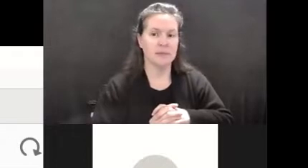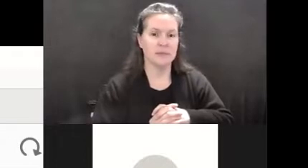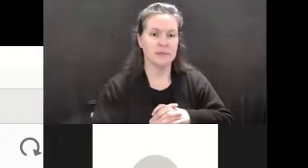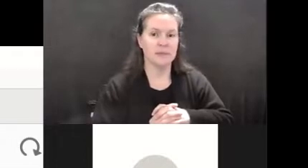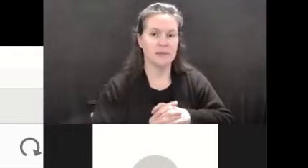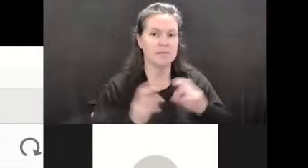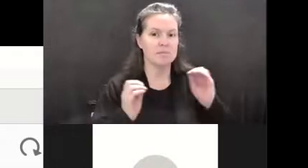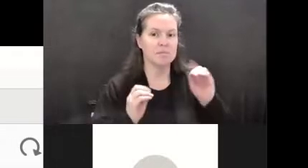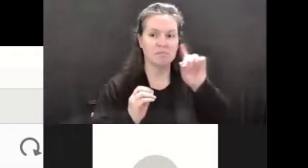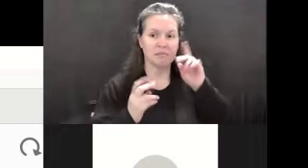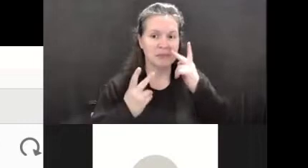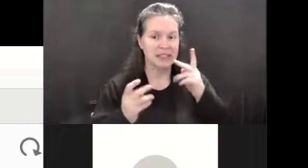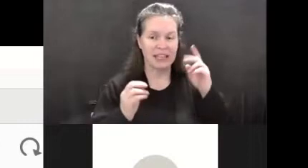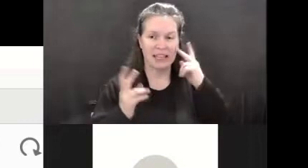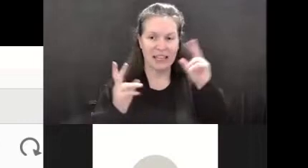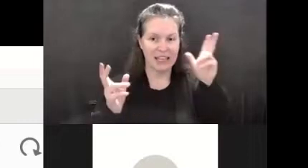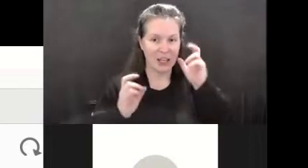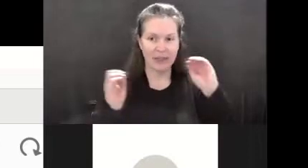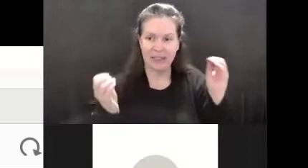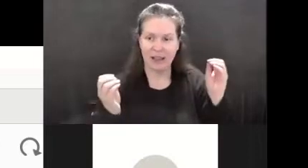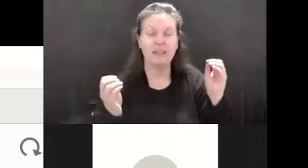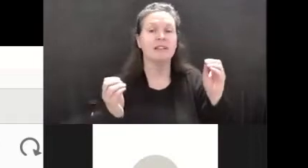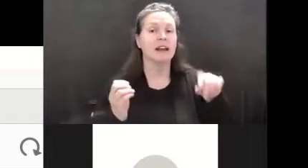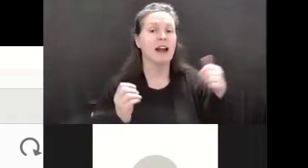Seeing and hearing none, how about other state agencies?